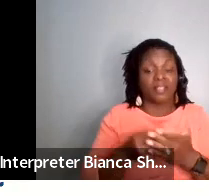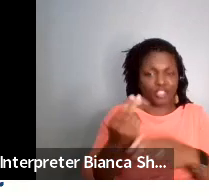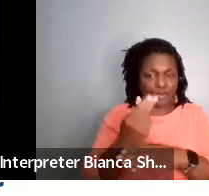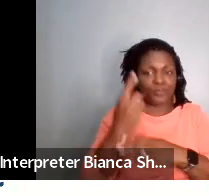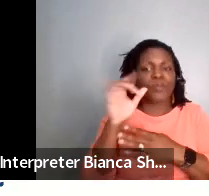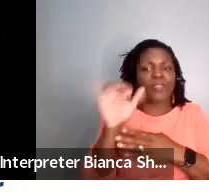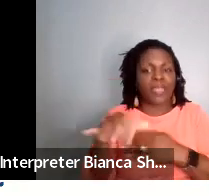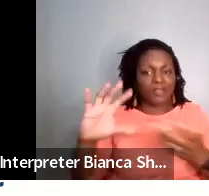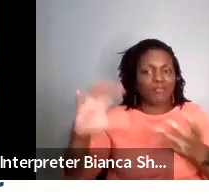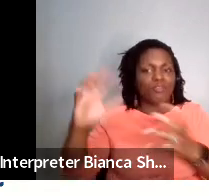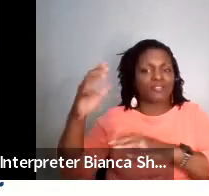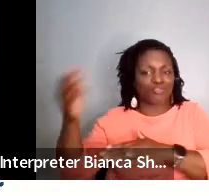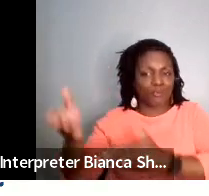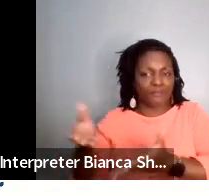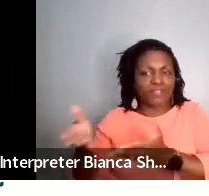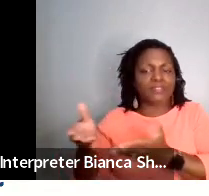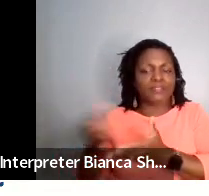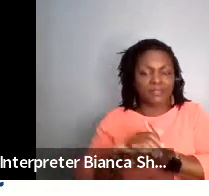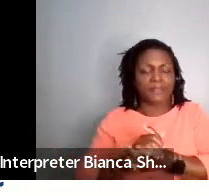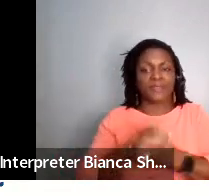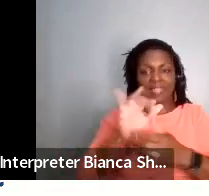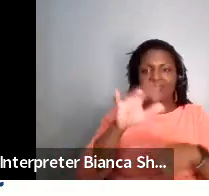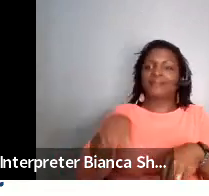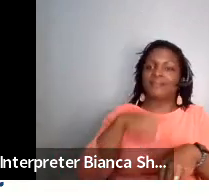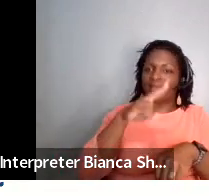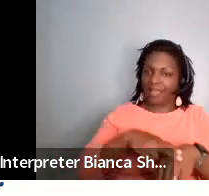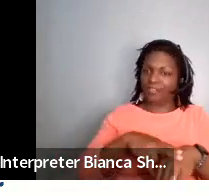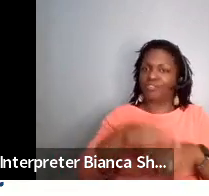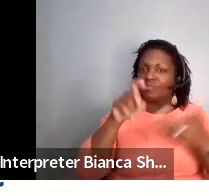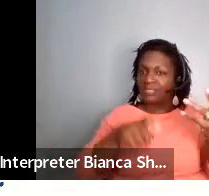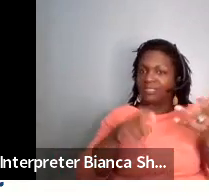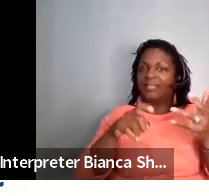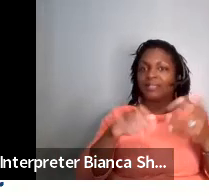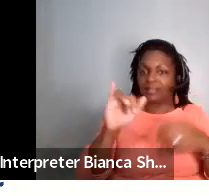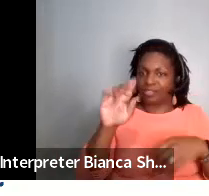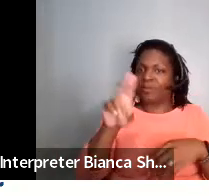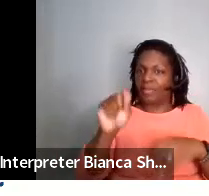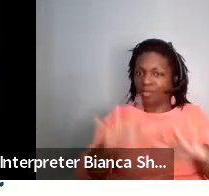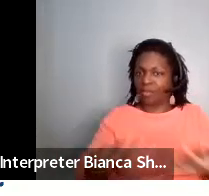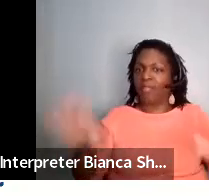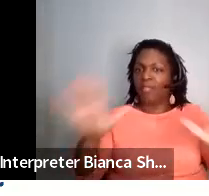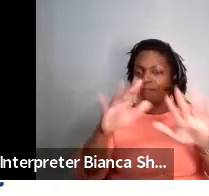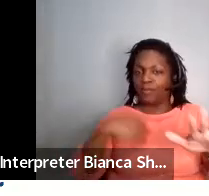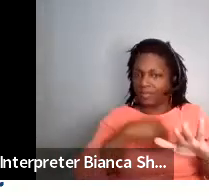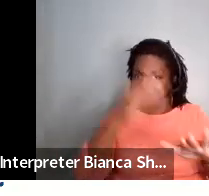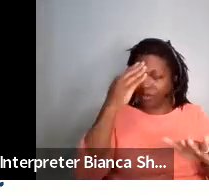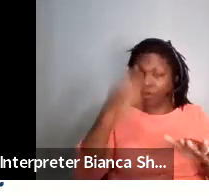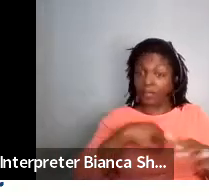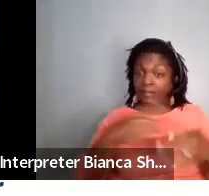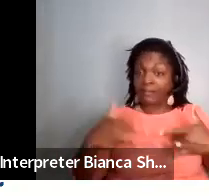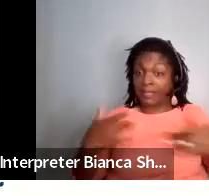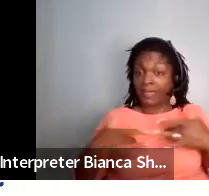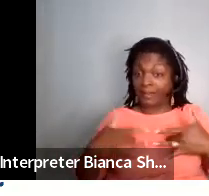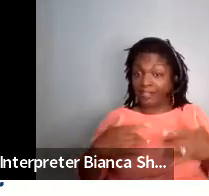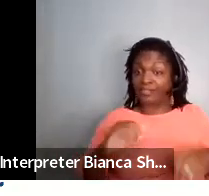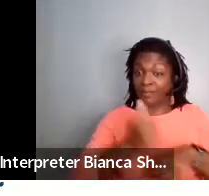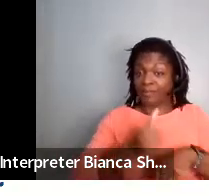So this is a national need That's being identified around the country, and we are excited in Louisiana to be implementing our new prices.